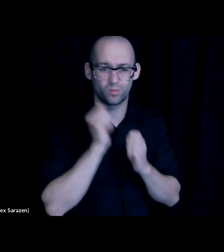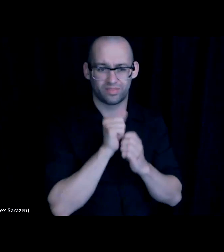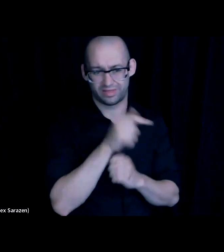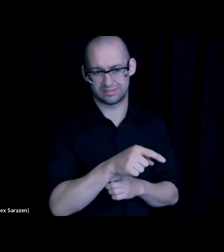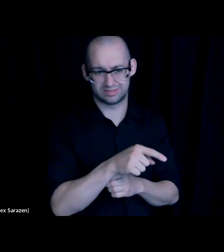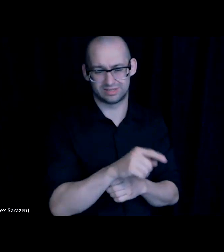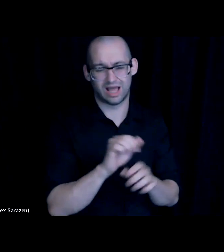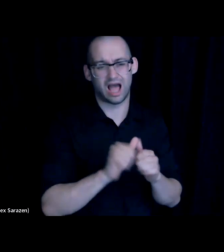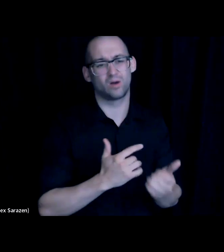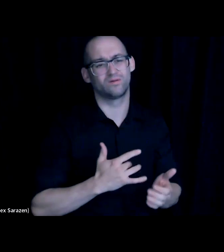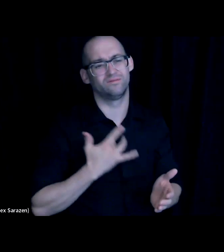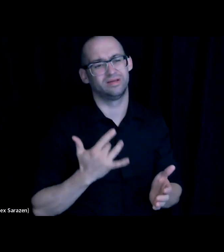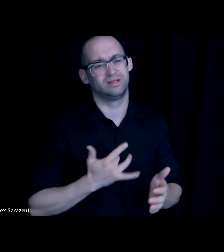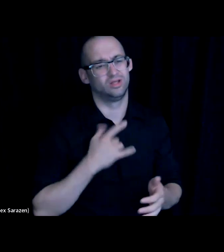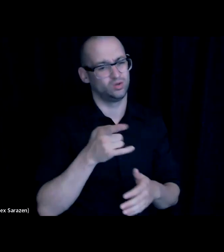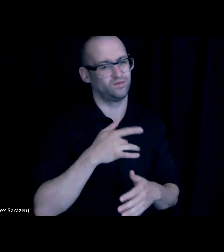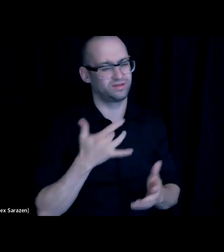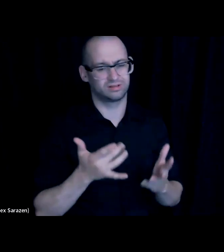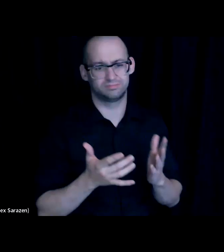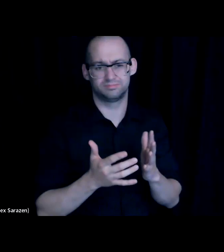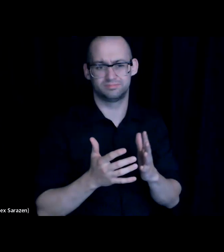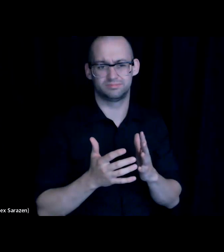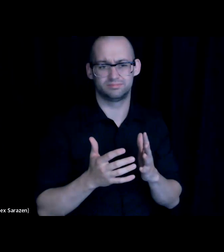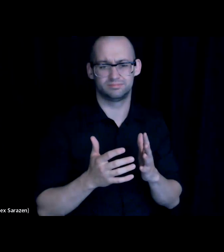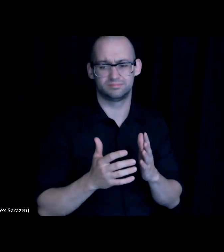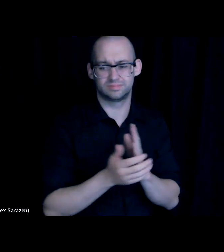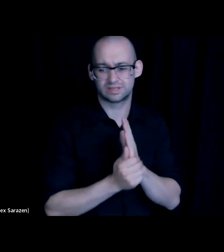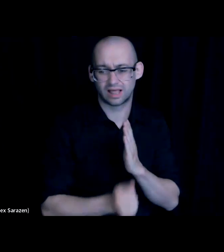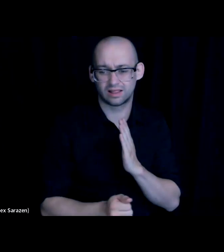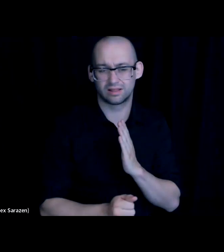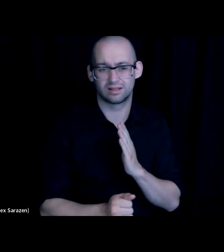Do you feel proficient? Do you still need training in these areas and the areas? Are,